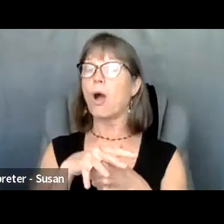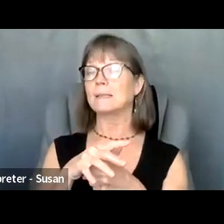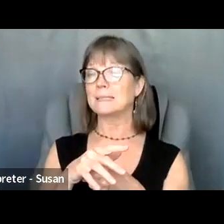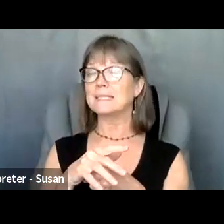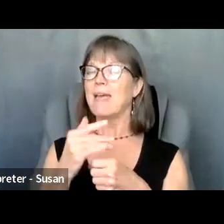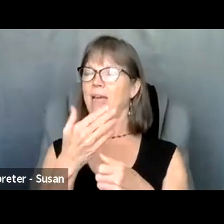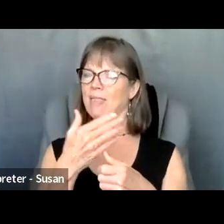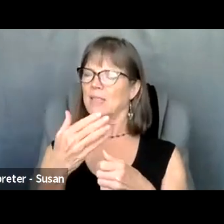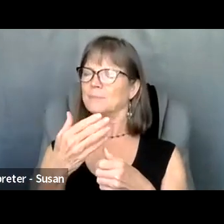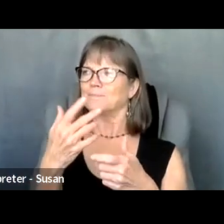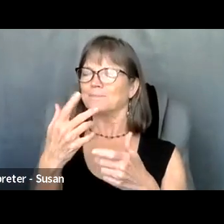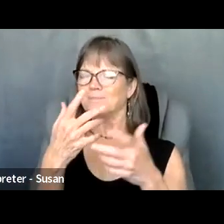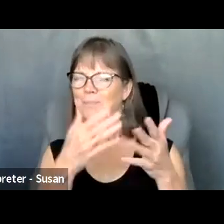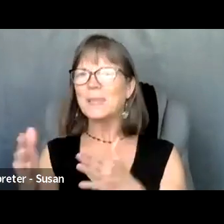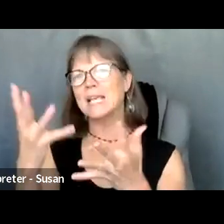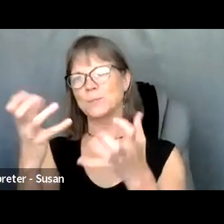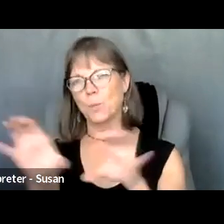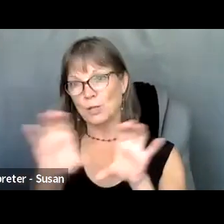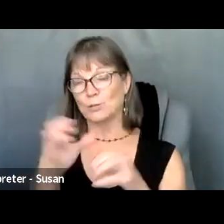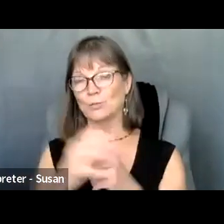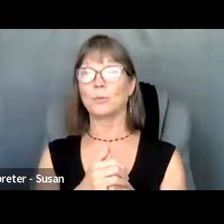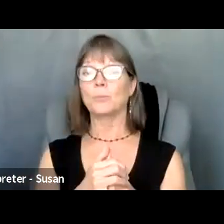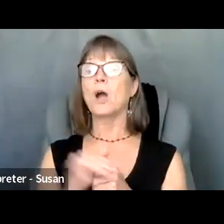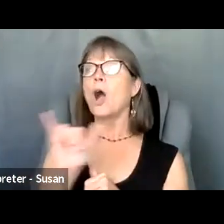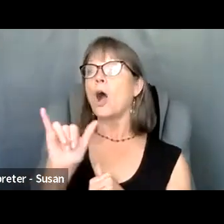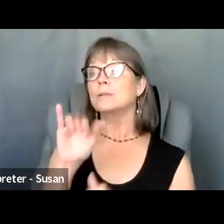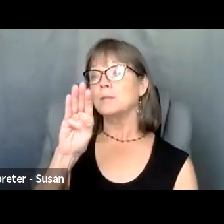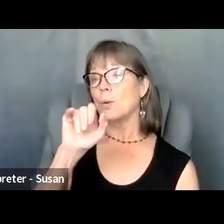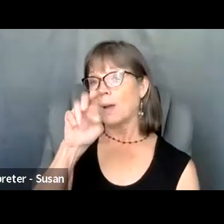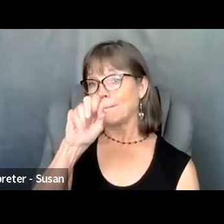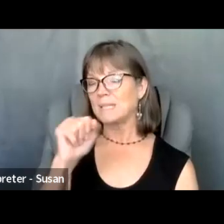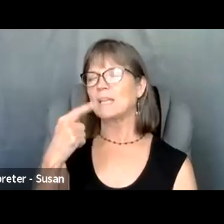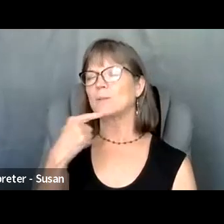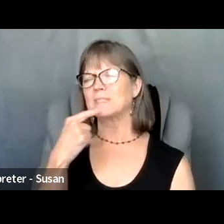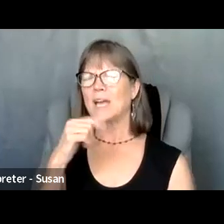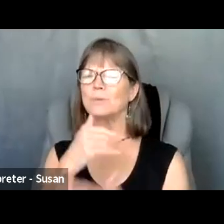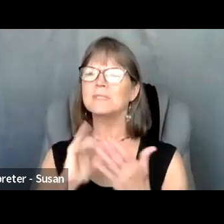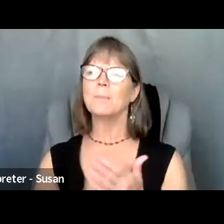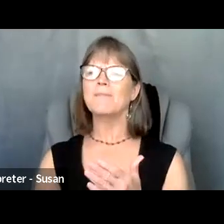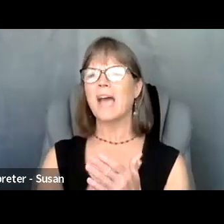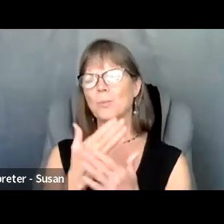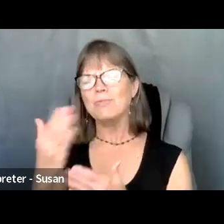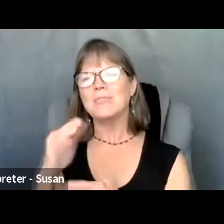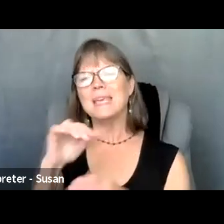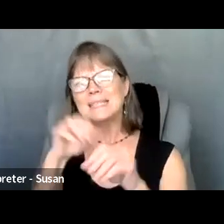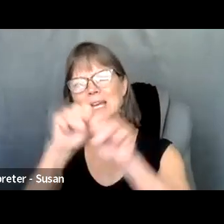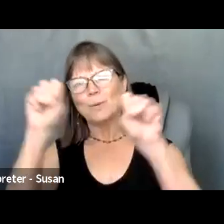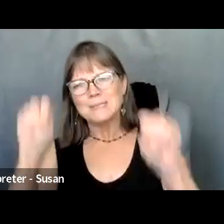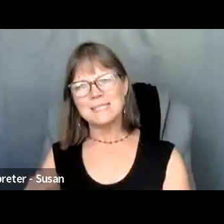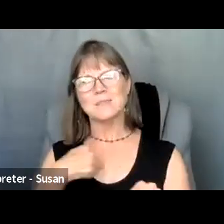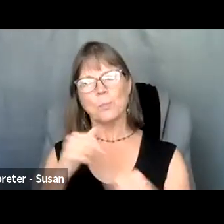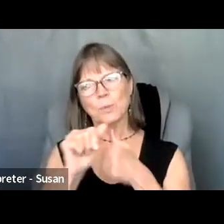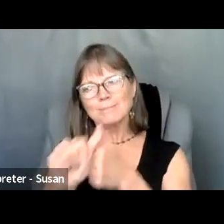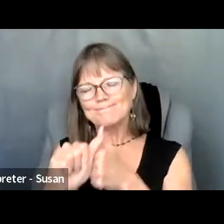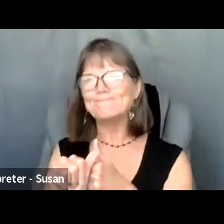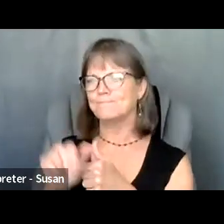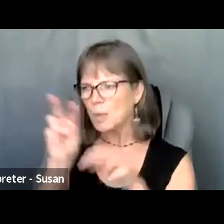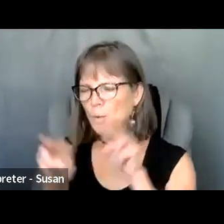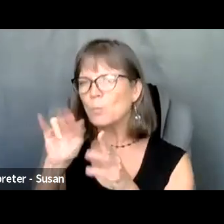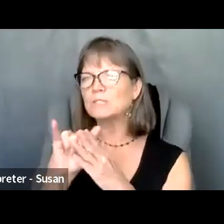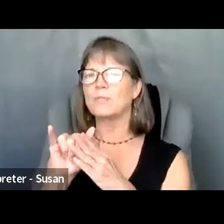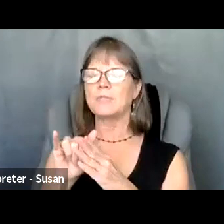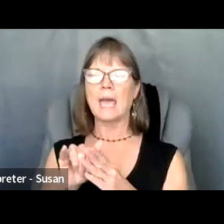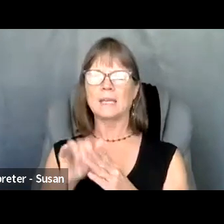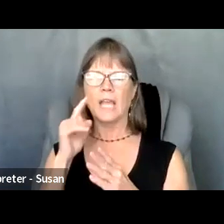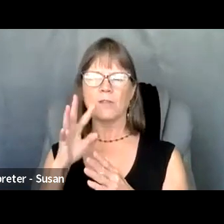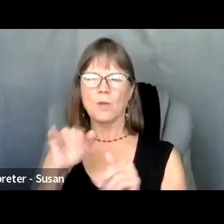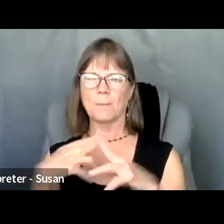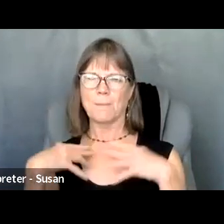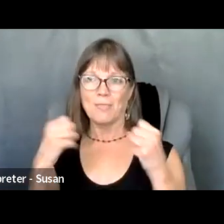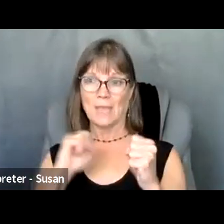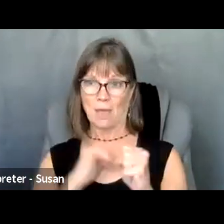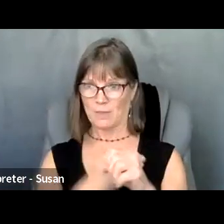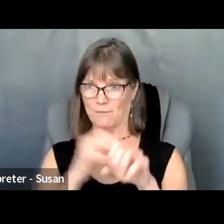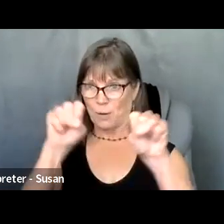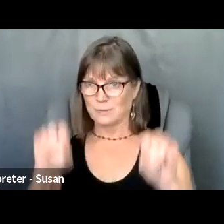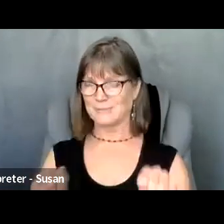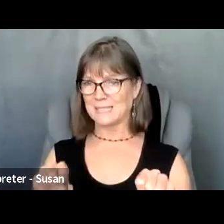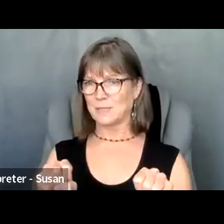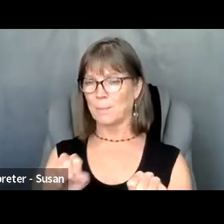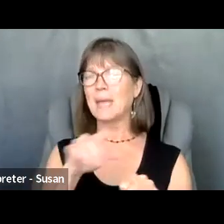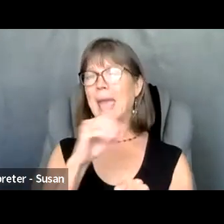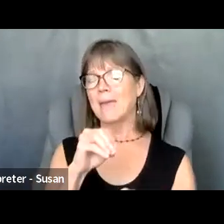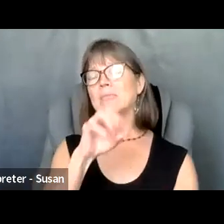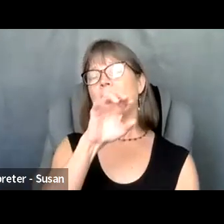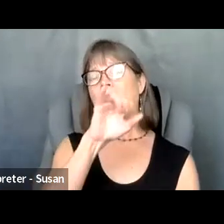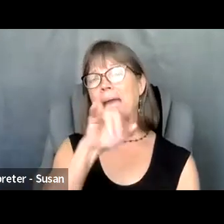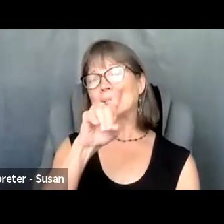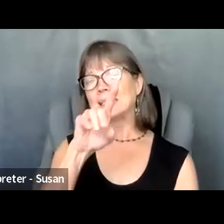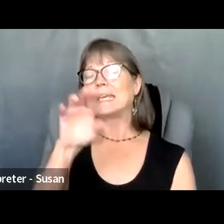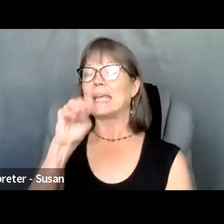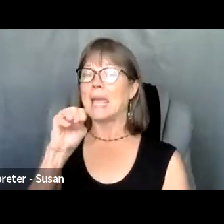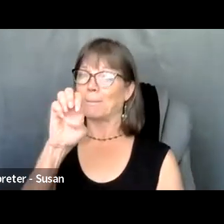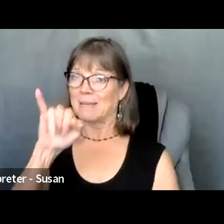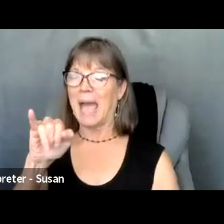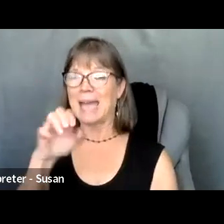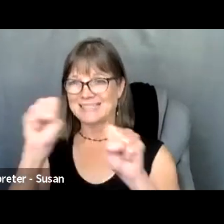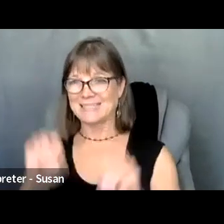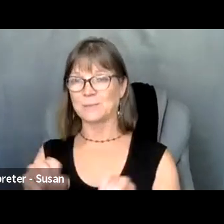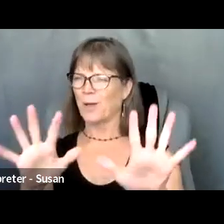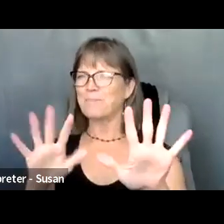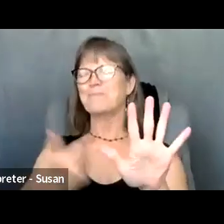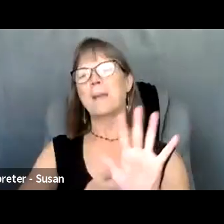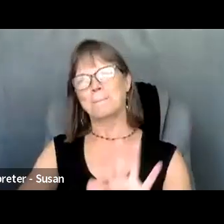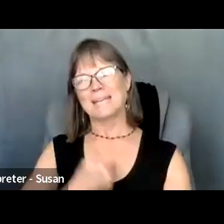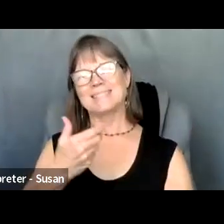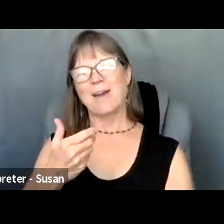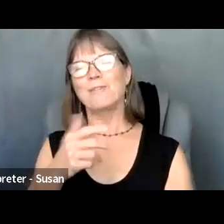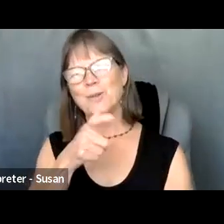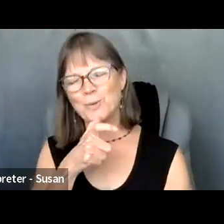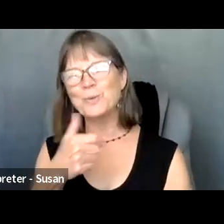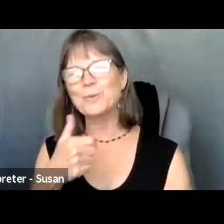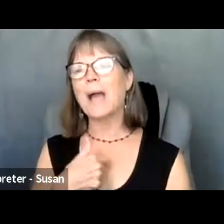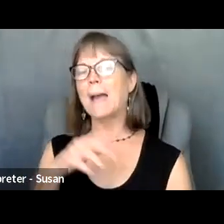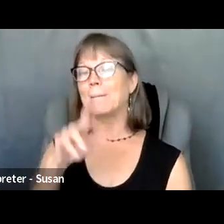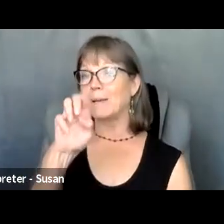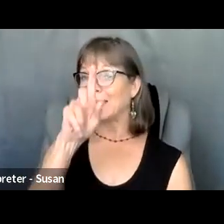Kelly Crosbie (she/her): And finally, as Bidia said, we wanted to show you some of the key metrics from our system that we are tracking. We want to share with you Um! To talk about the health of our system right now. Our mental health substance use Id is yet. But before all that, let me introduce myself. My name is Kelly Crosby, and i'm a licensed political sis worker.